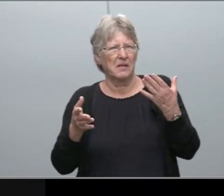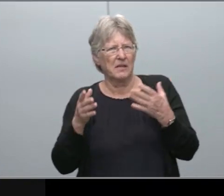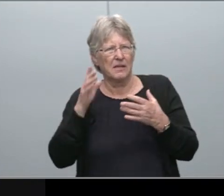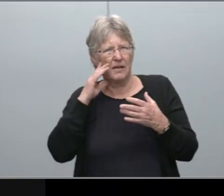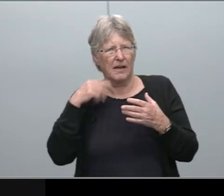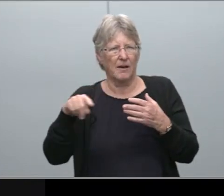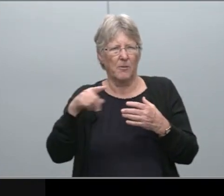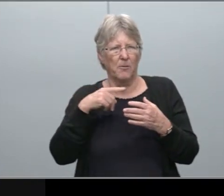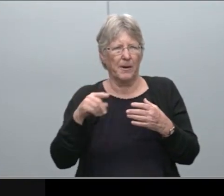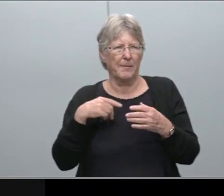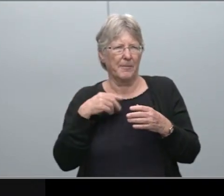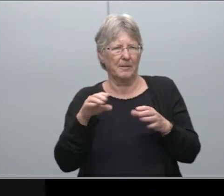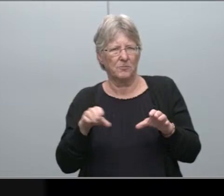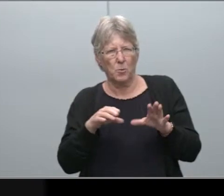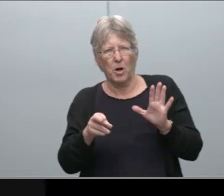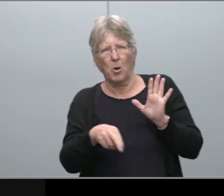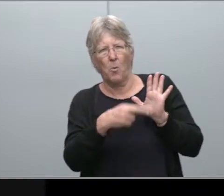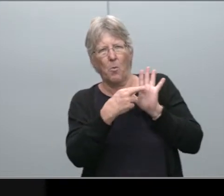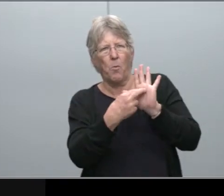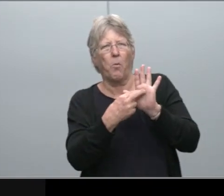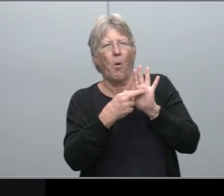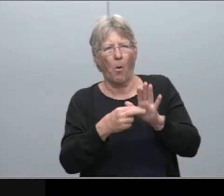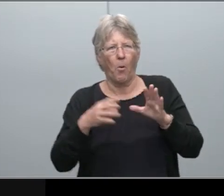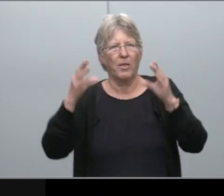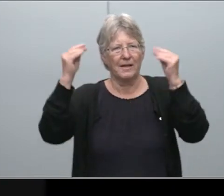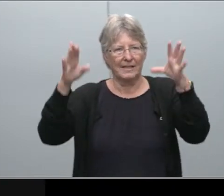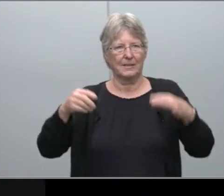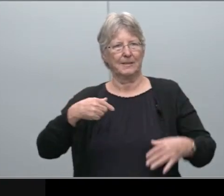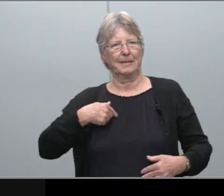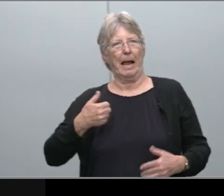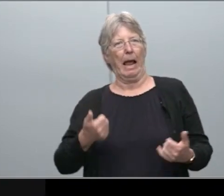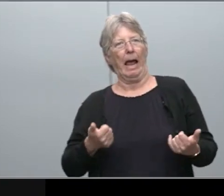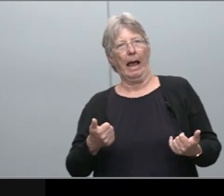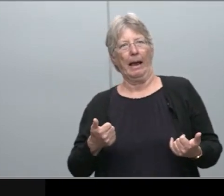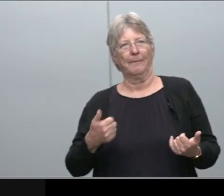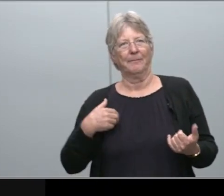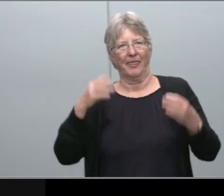At least they be able to work with the type of reality.